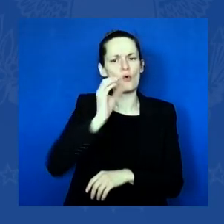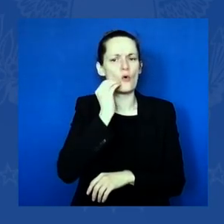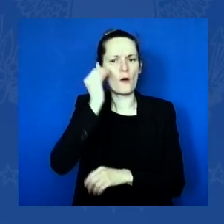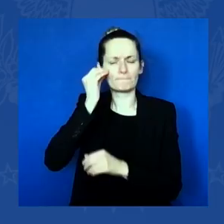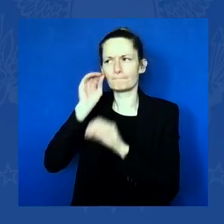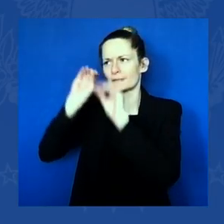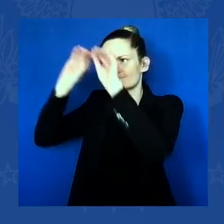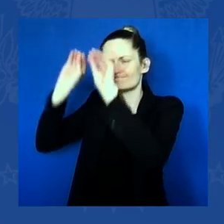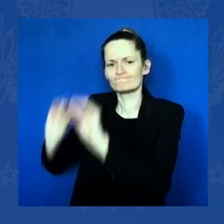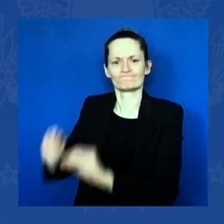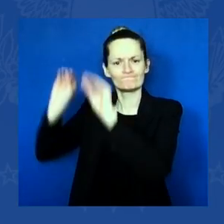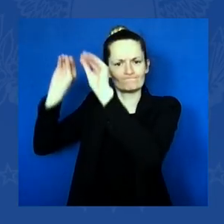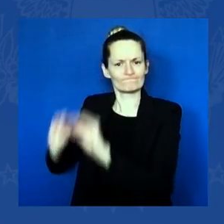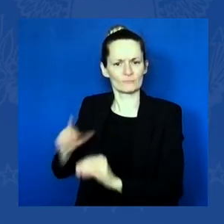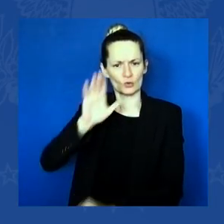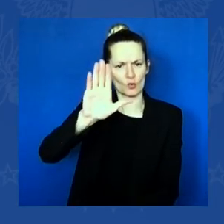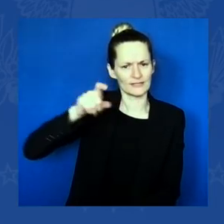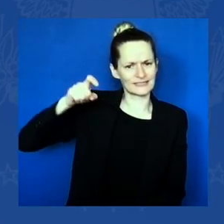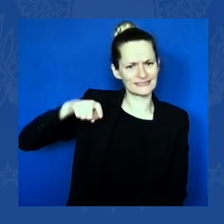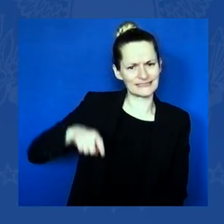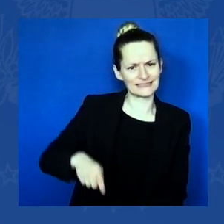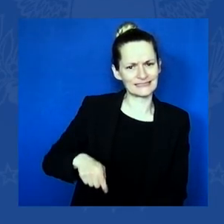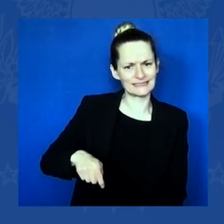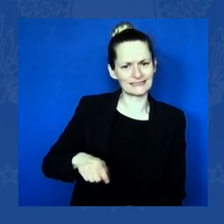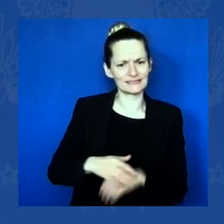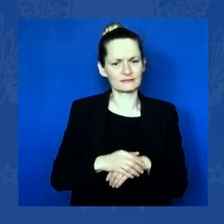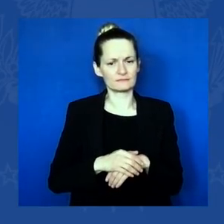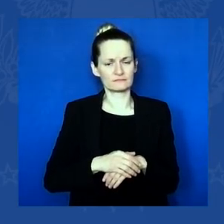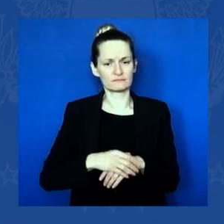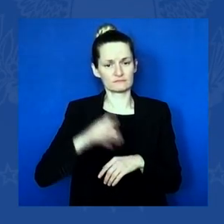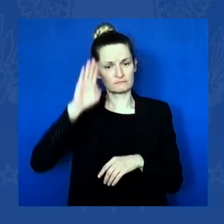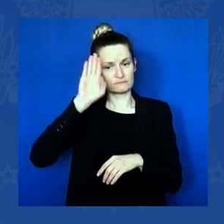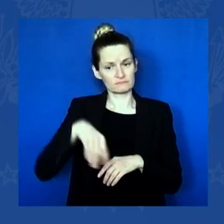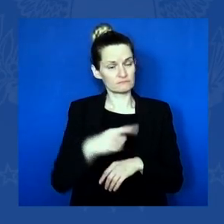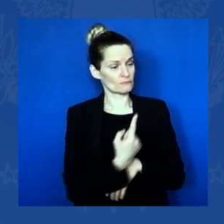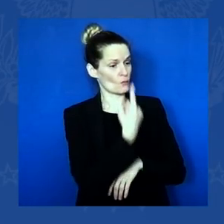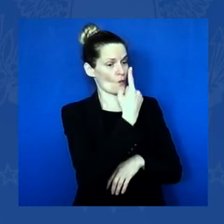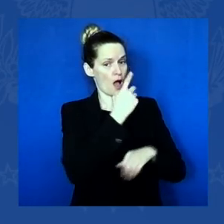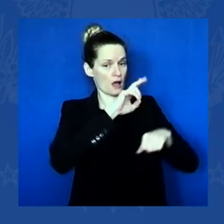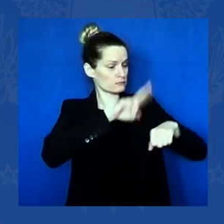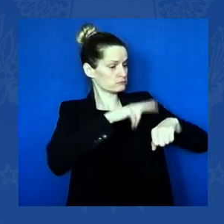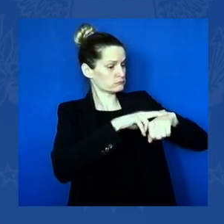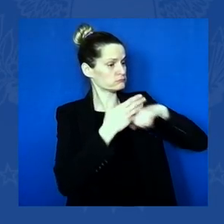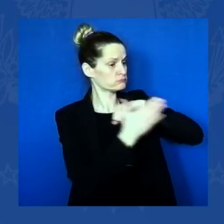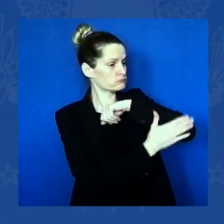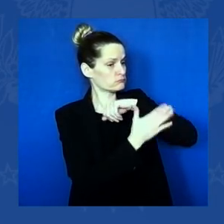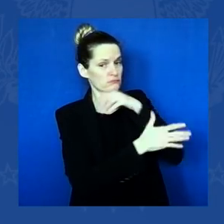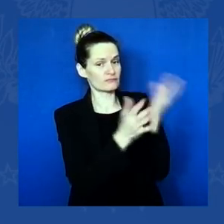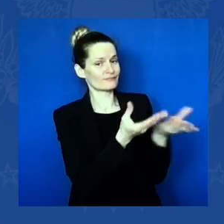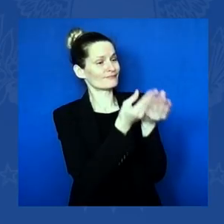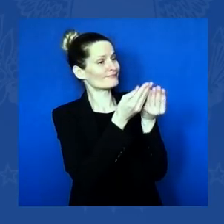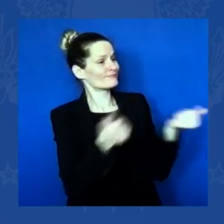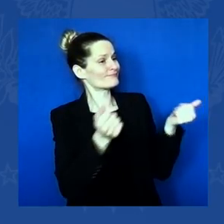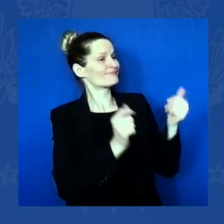can solve through unilateral actions. Coordination is the key -- the reason for this meeting.